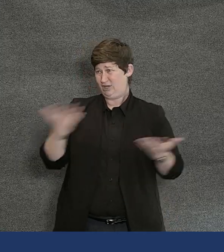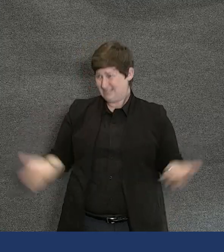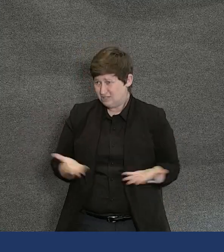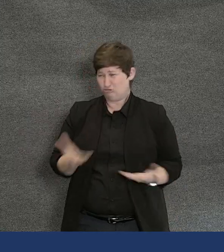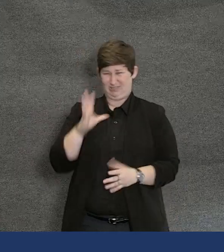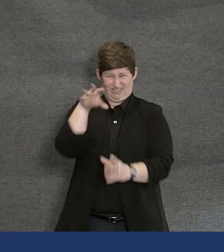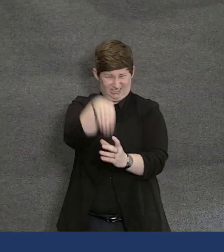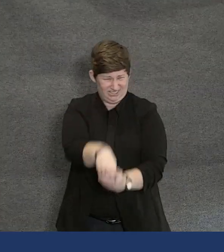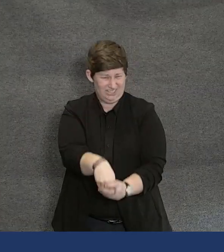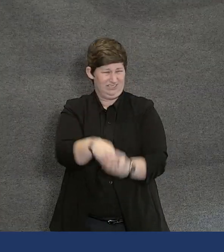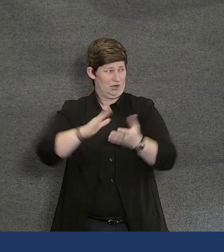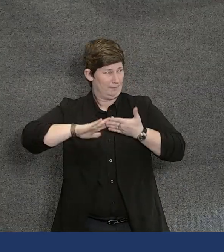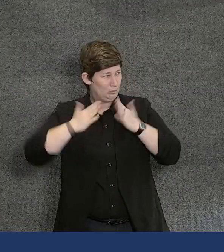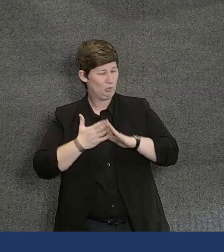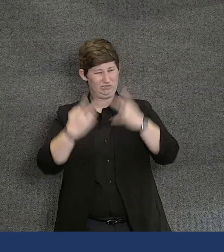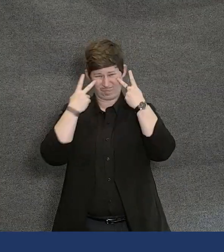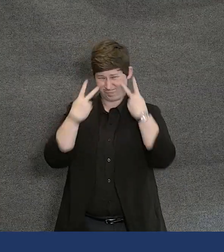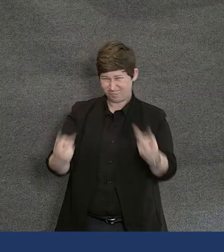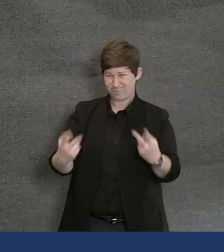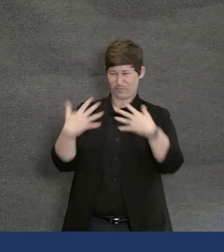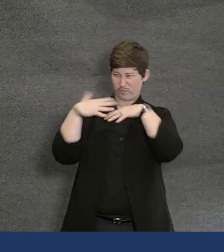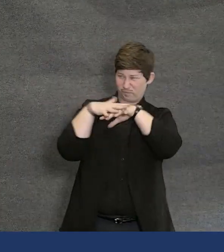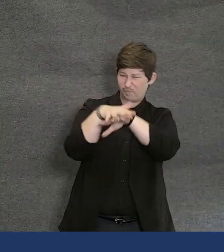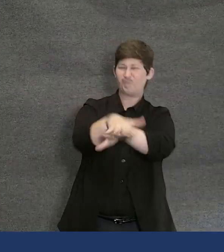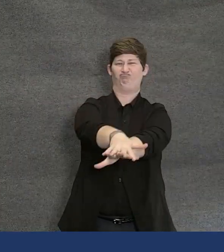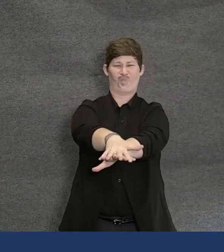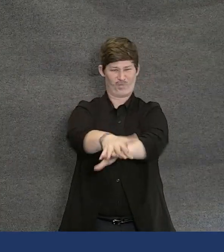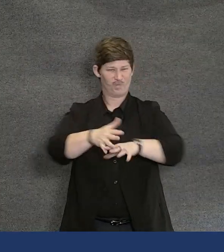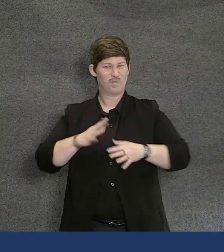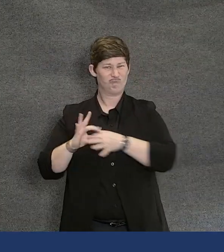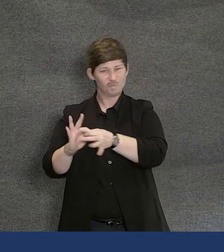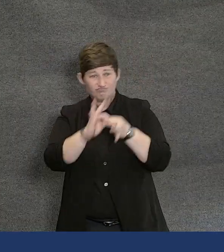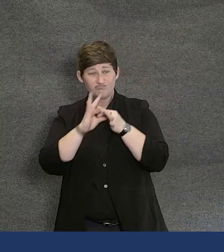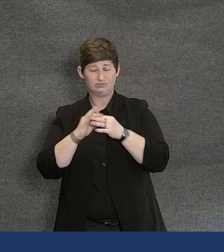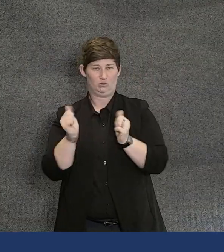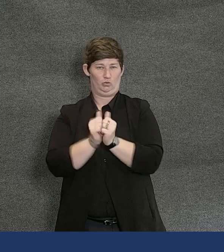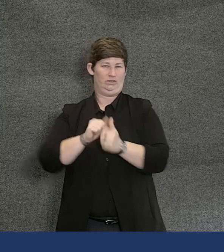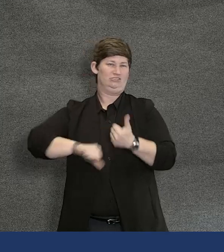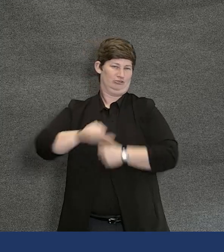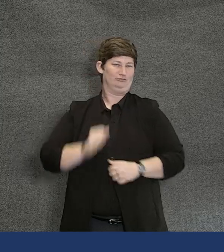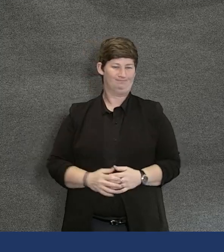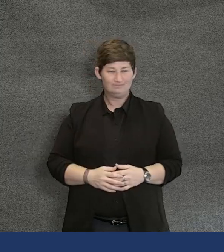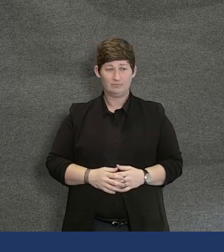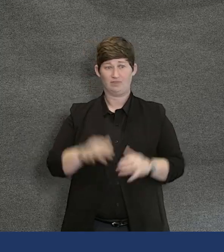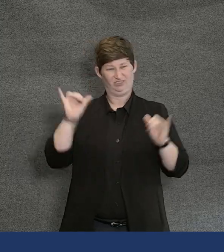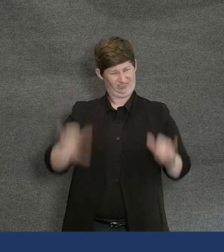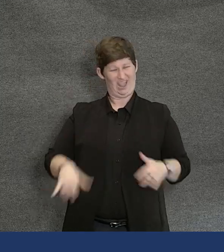We are intrinsically connected to the community, and that's how we should operate all the time.